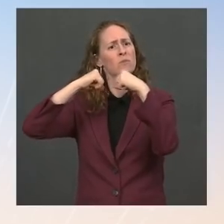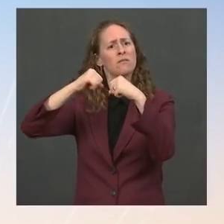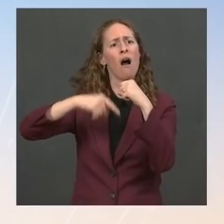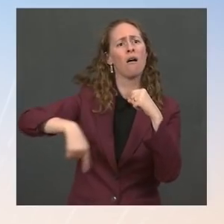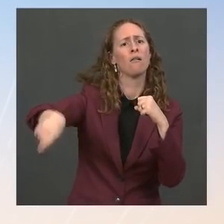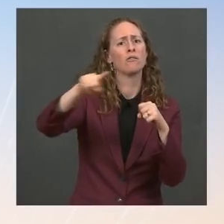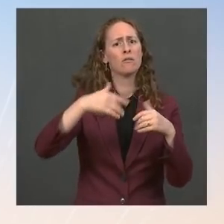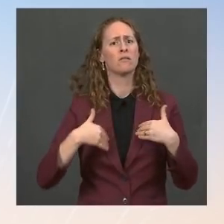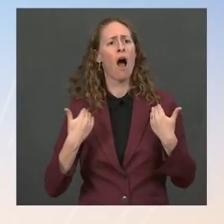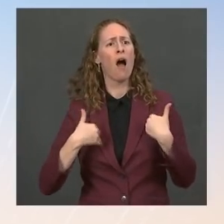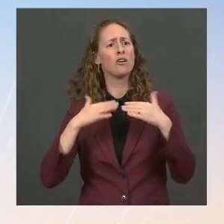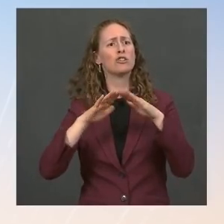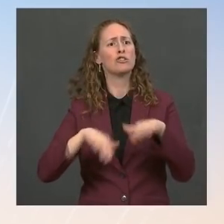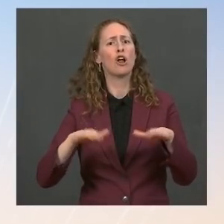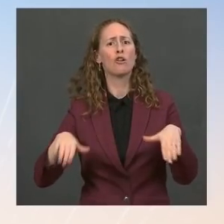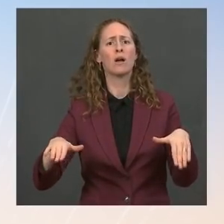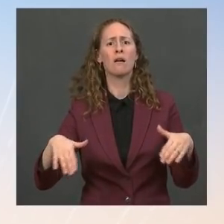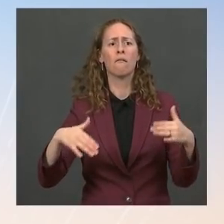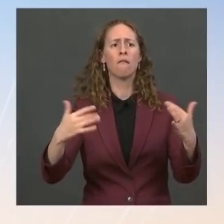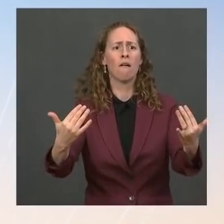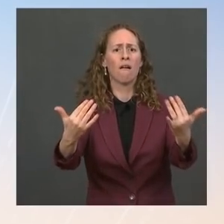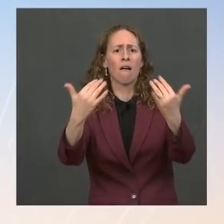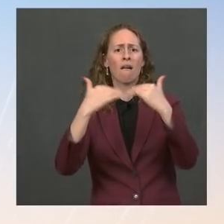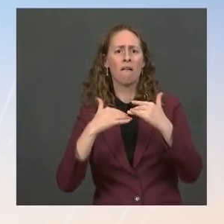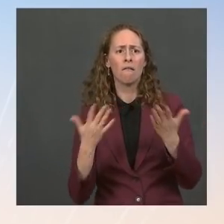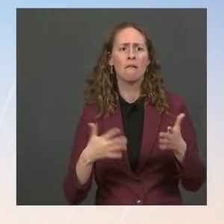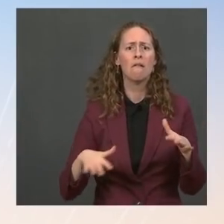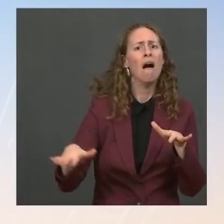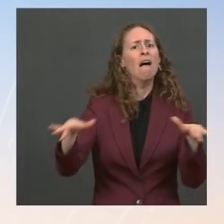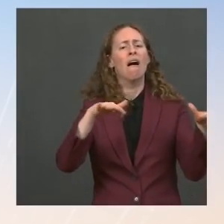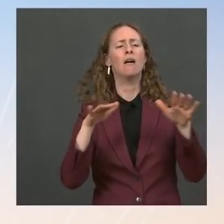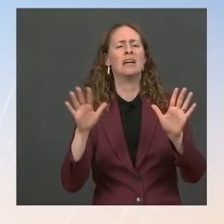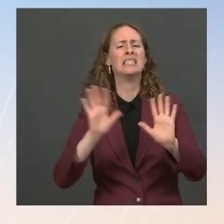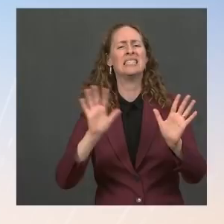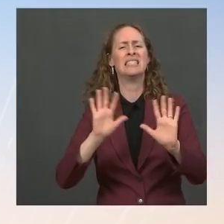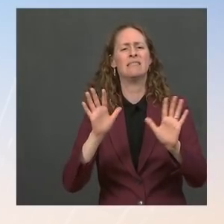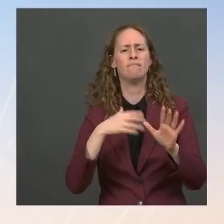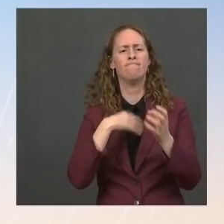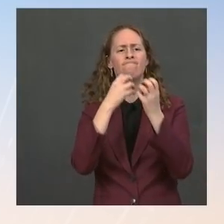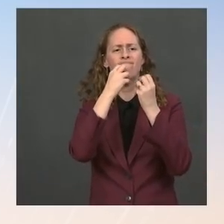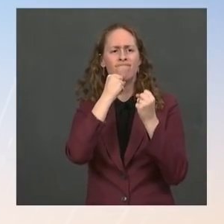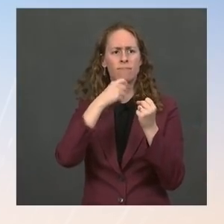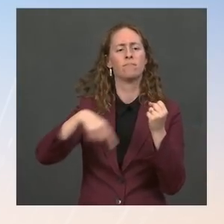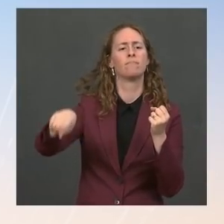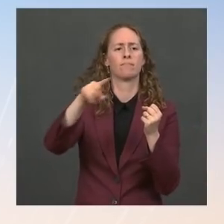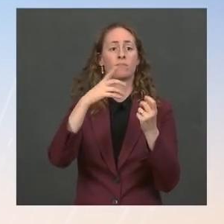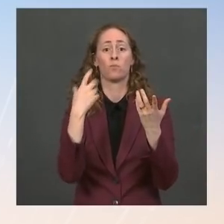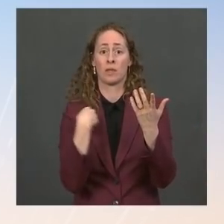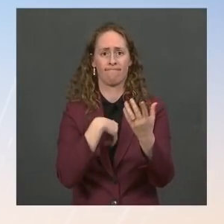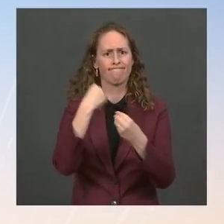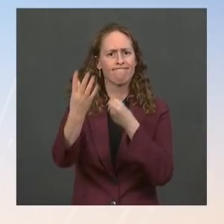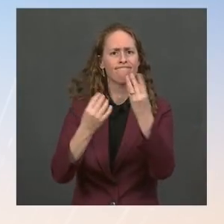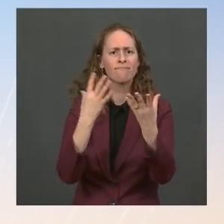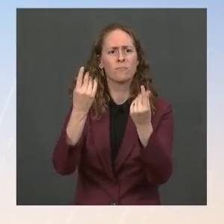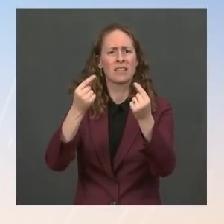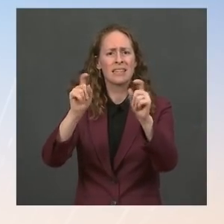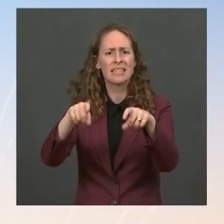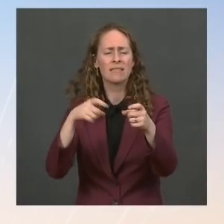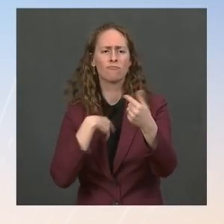come in mass groups and be in mass groups. We are also surging resources and taking a multi-pronged approach. We've been working with the American Red Cross